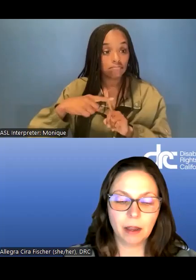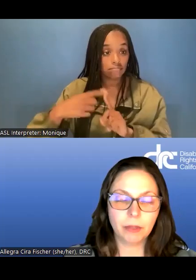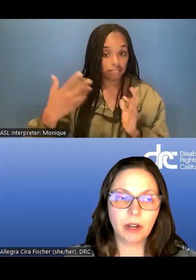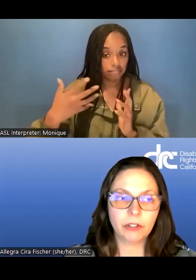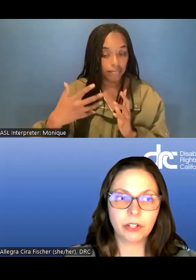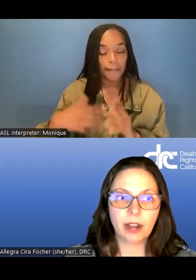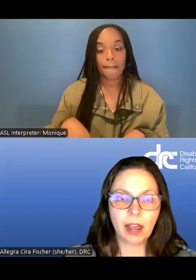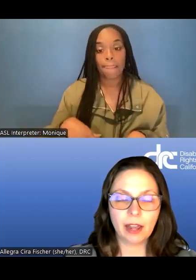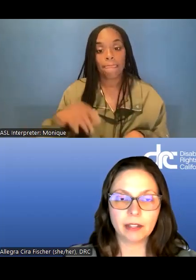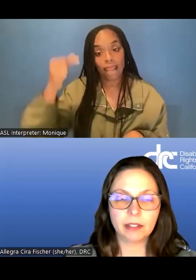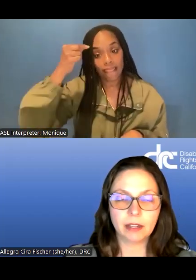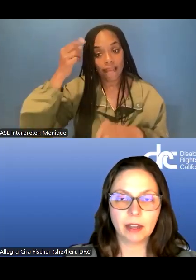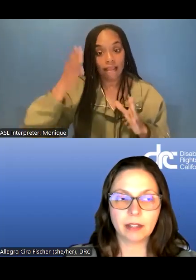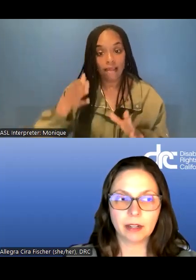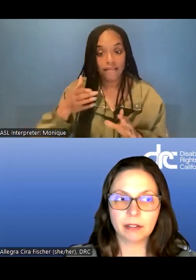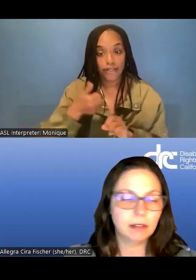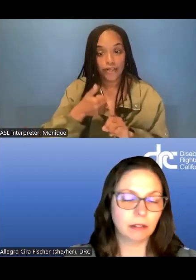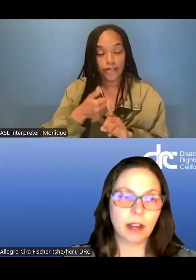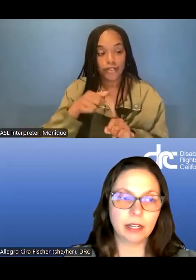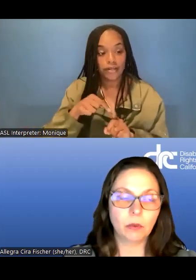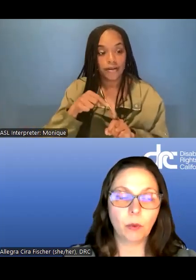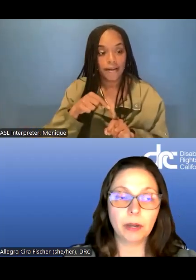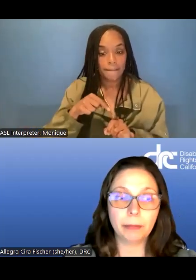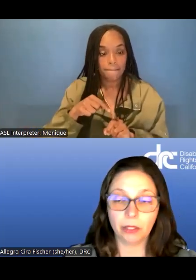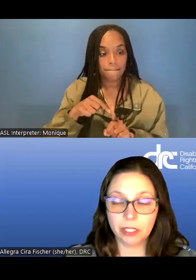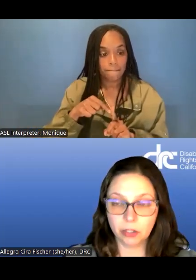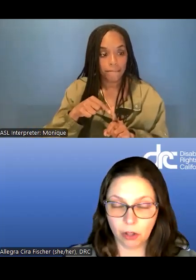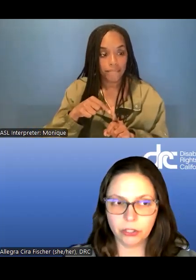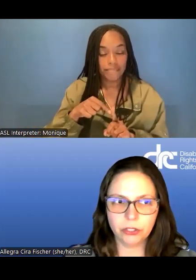the governor has, set a allotted $1 billion,